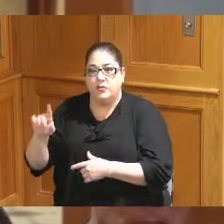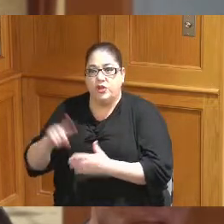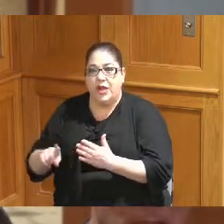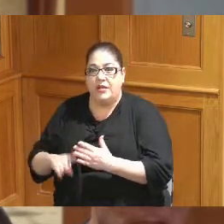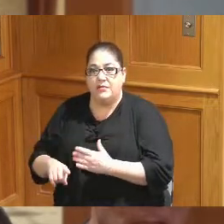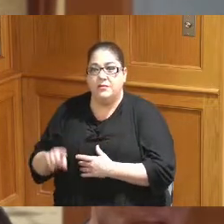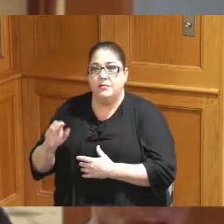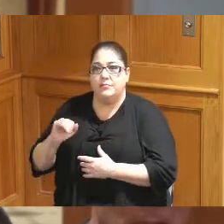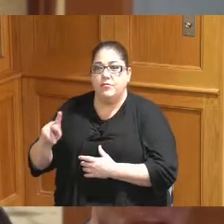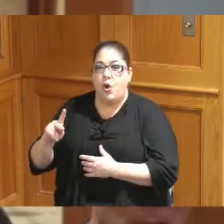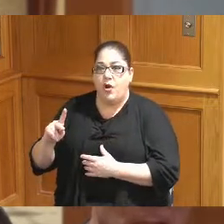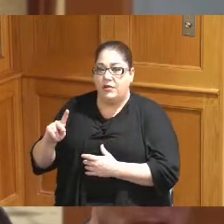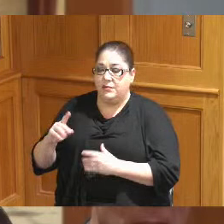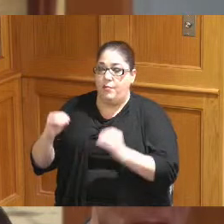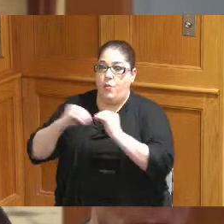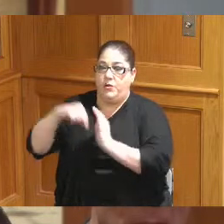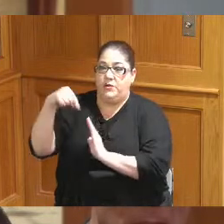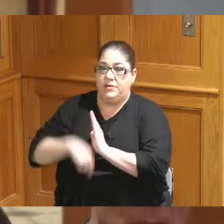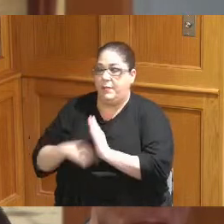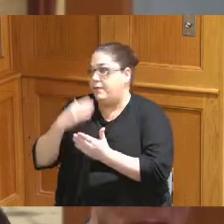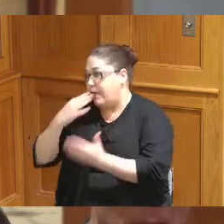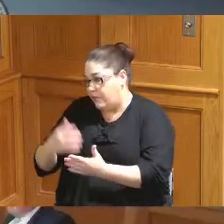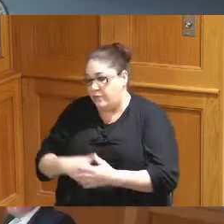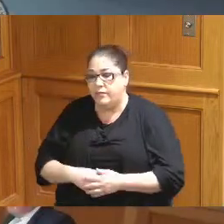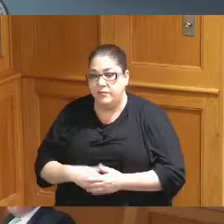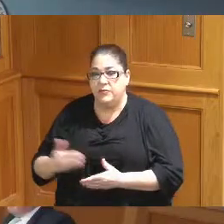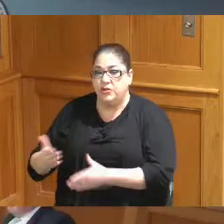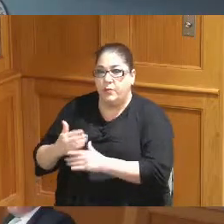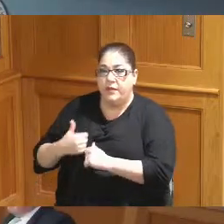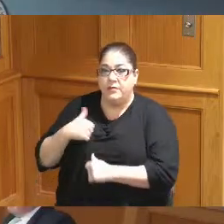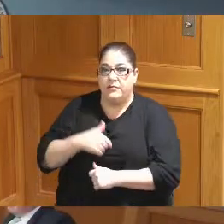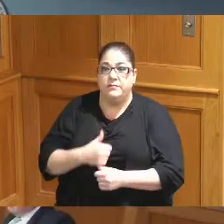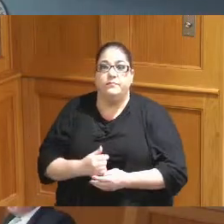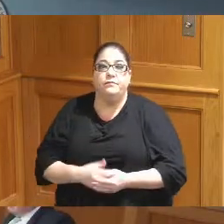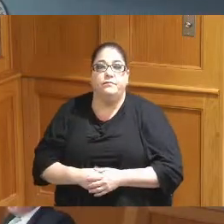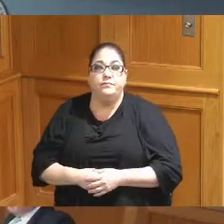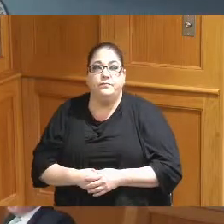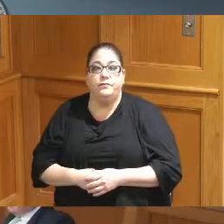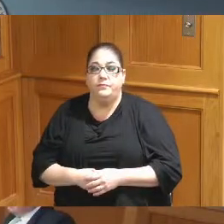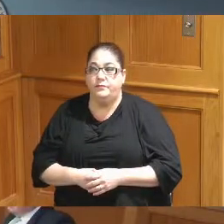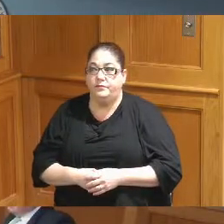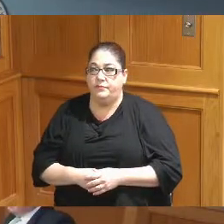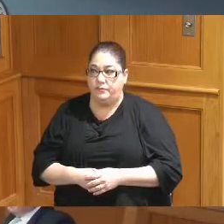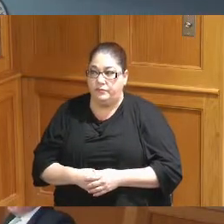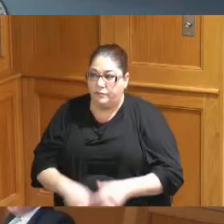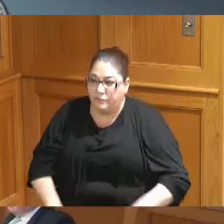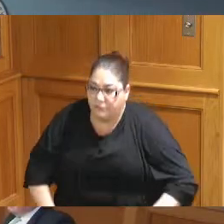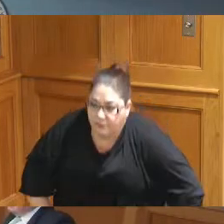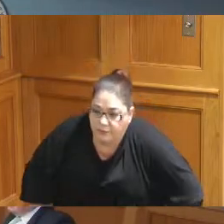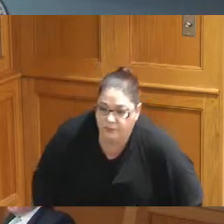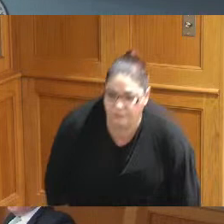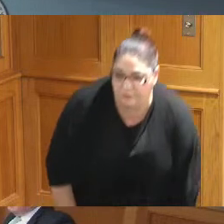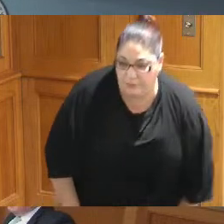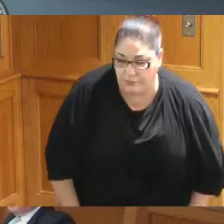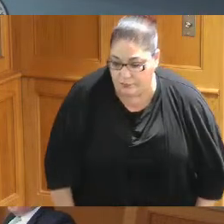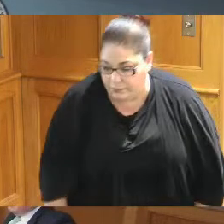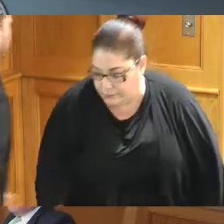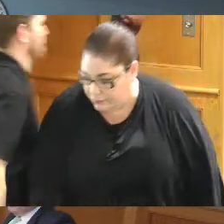research which is great so thank you okay anything else okay Commissioner Dumas thank you Madam